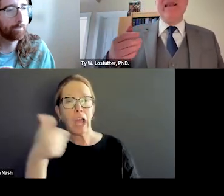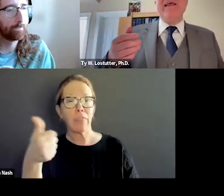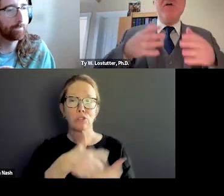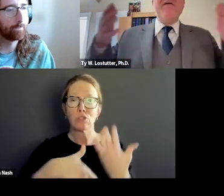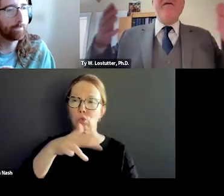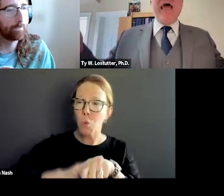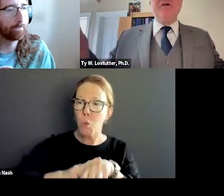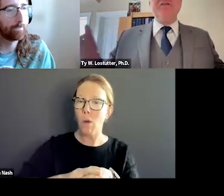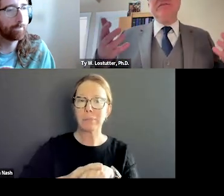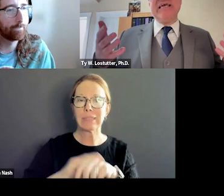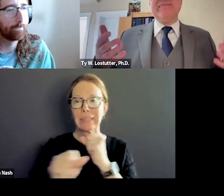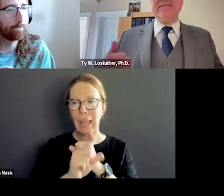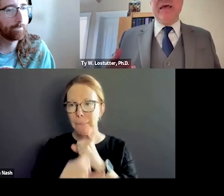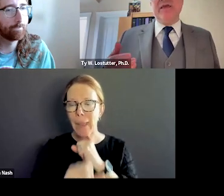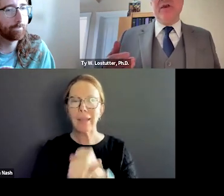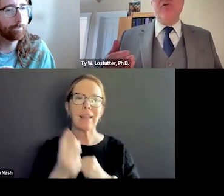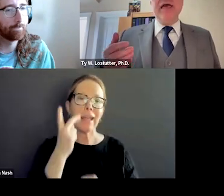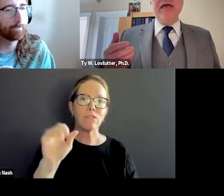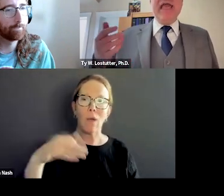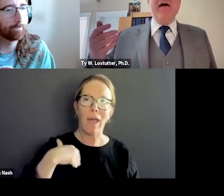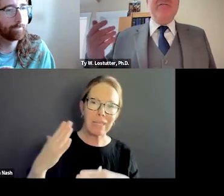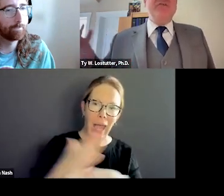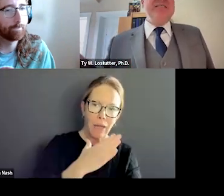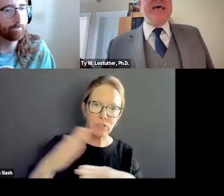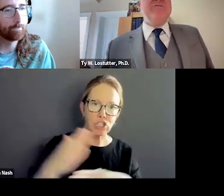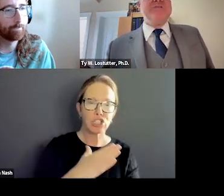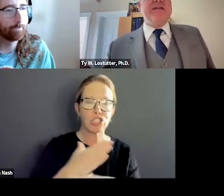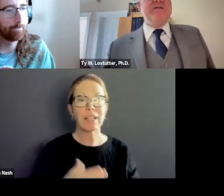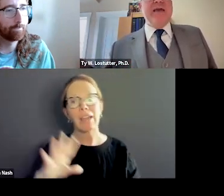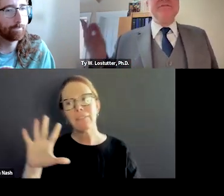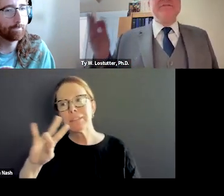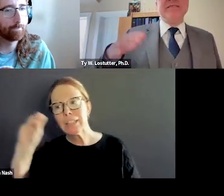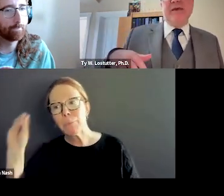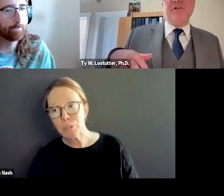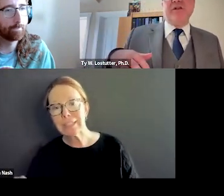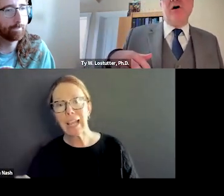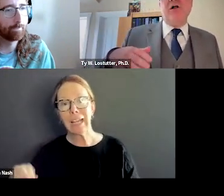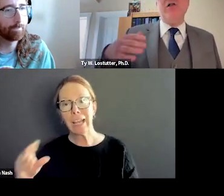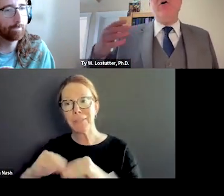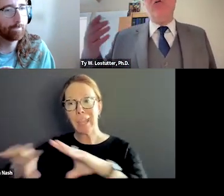that if you have the average, you would say things like, you know, 57% of the campus doesn't gamble at all.